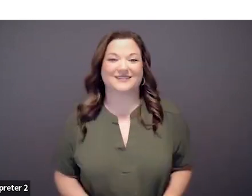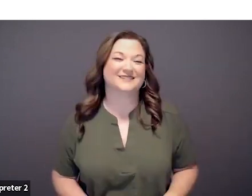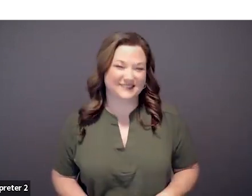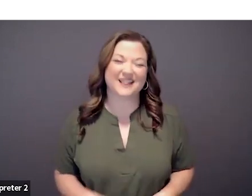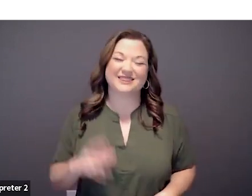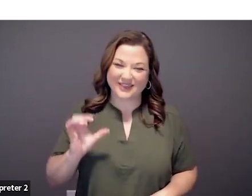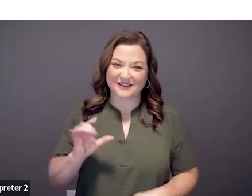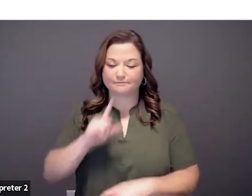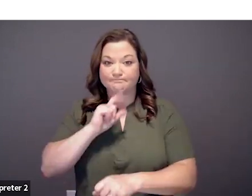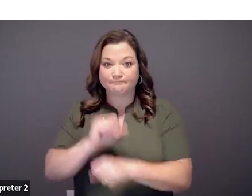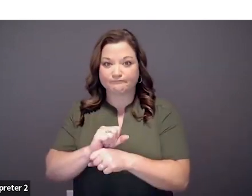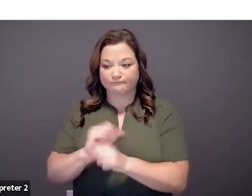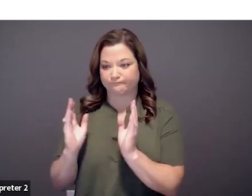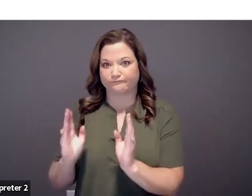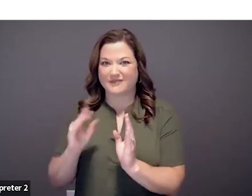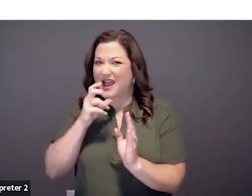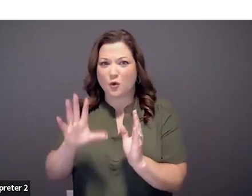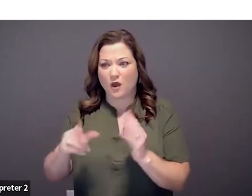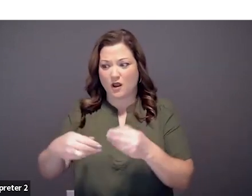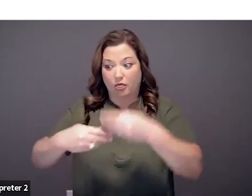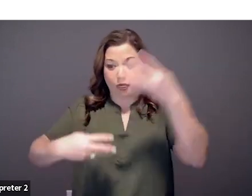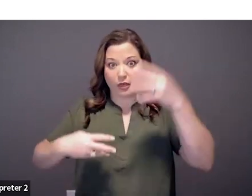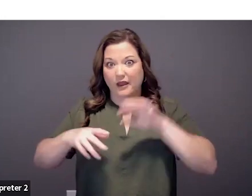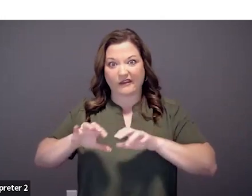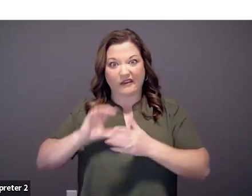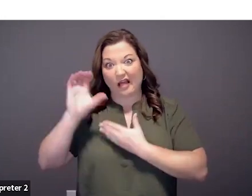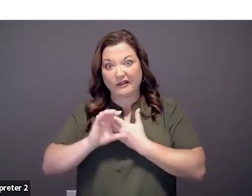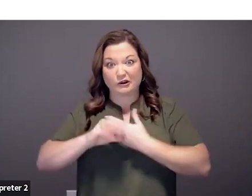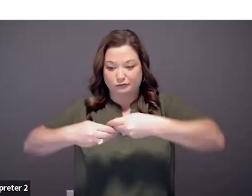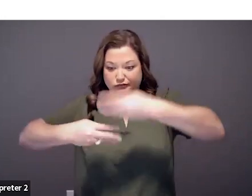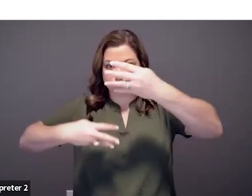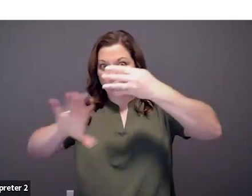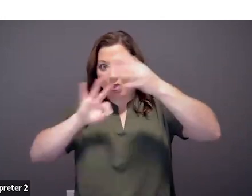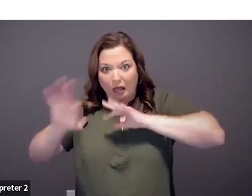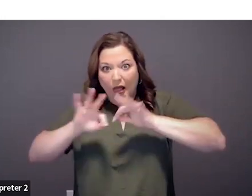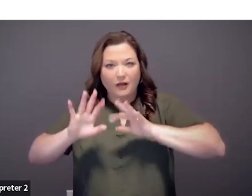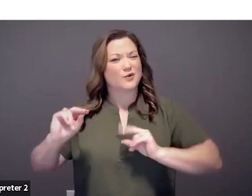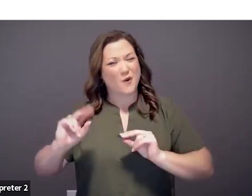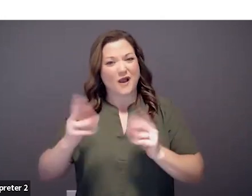I don't want a giant calendar picker. I just want to type it in and of course a select field.